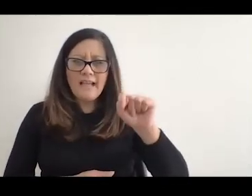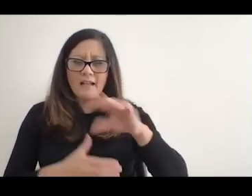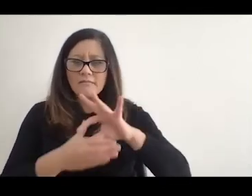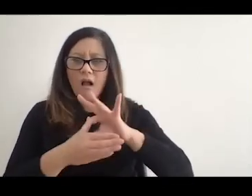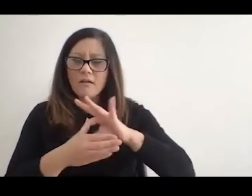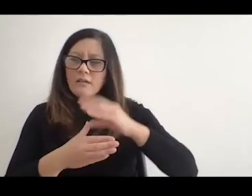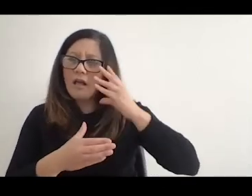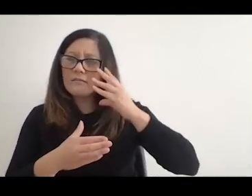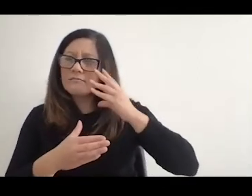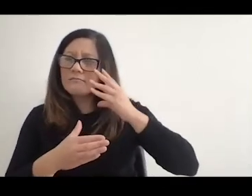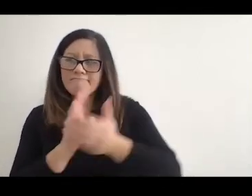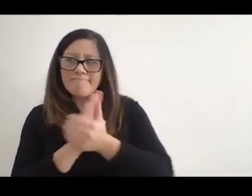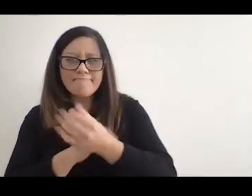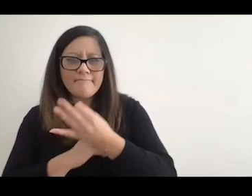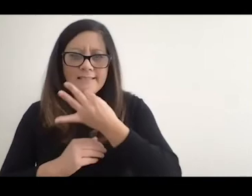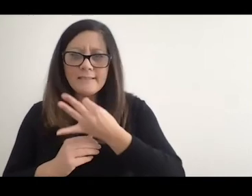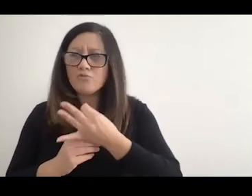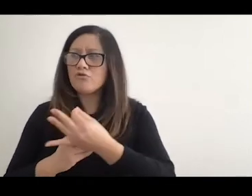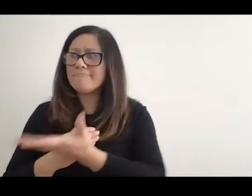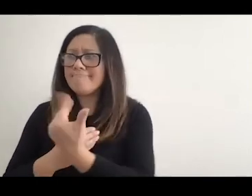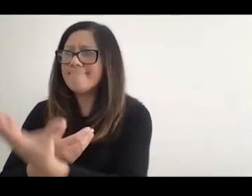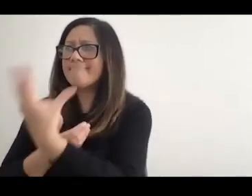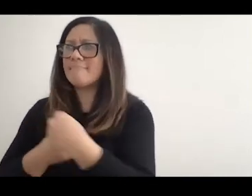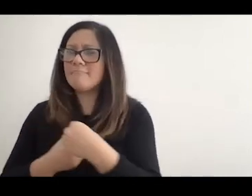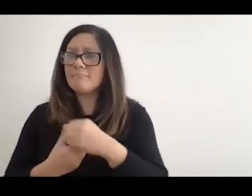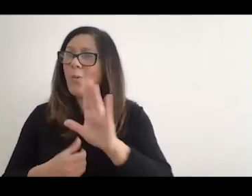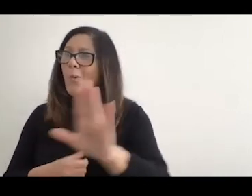because of someone's lived experience, they've become a content expert.